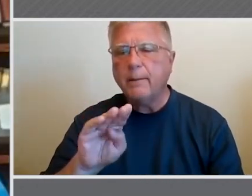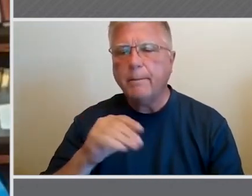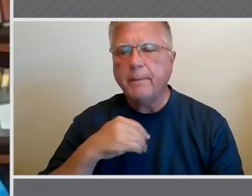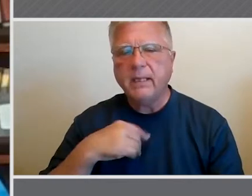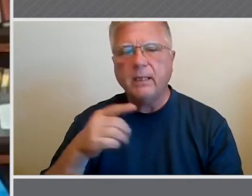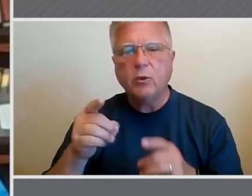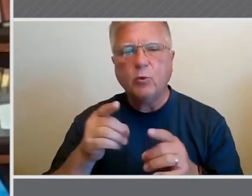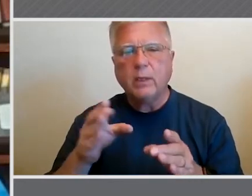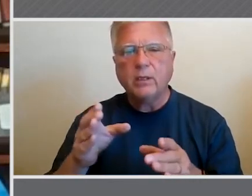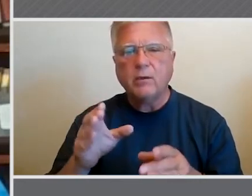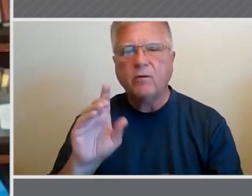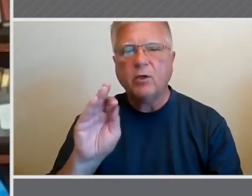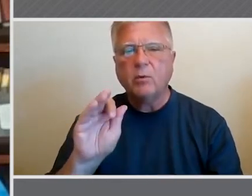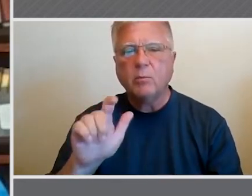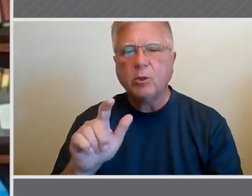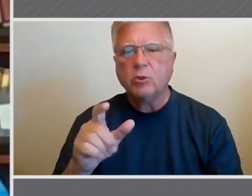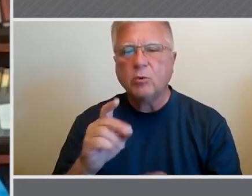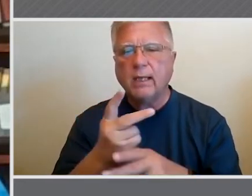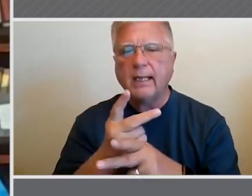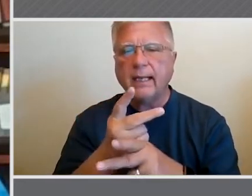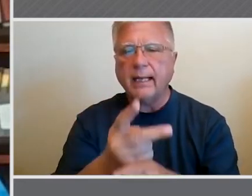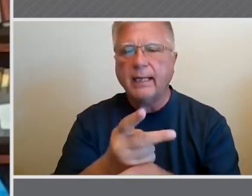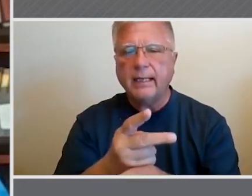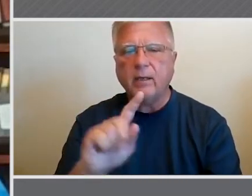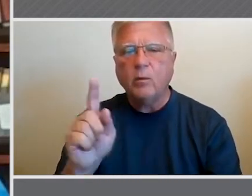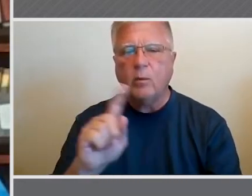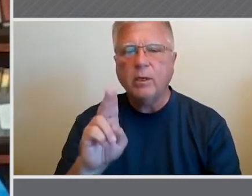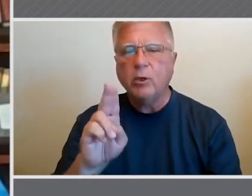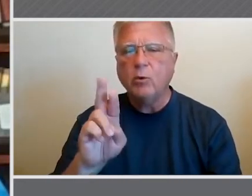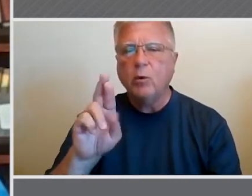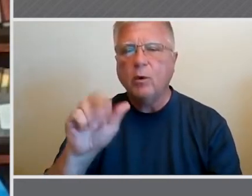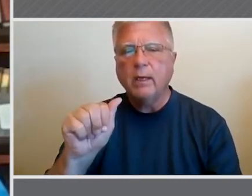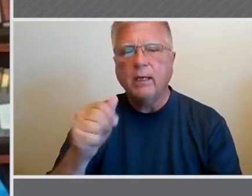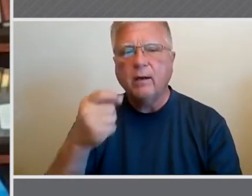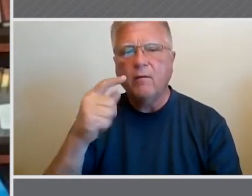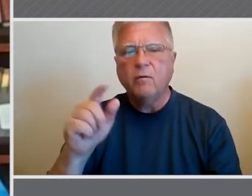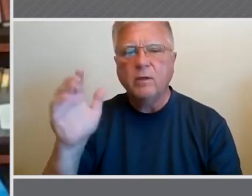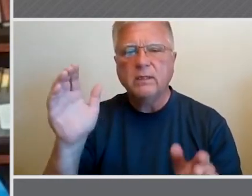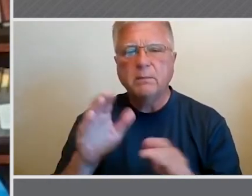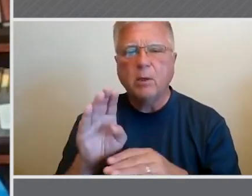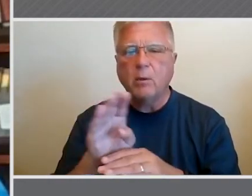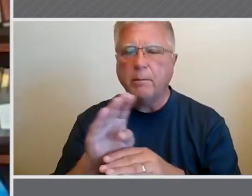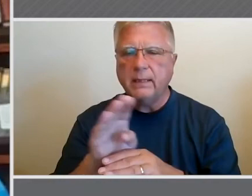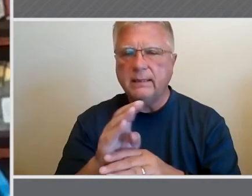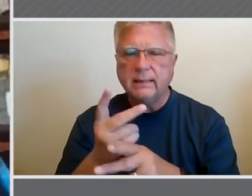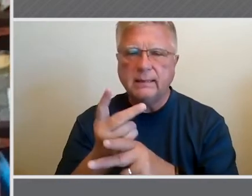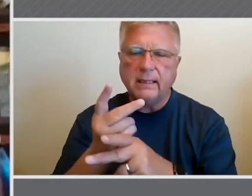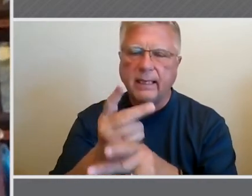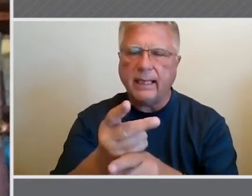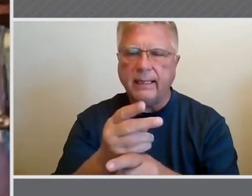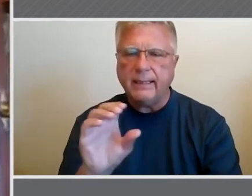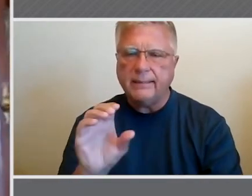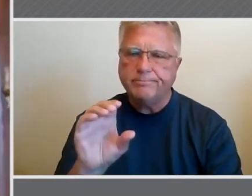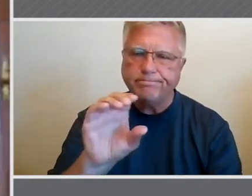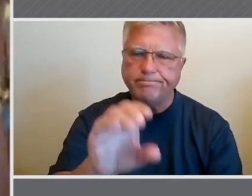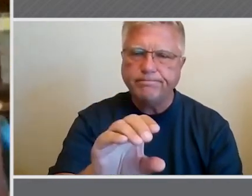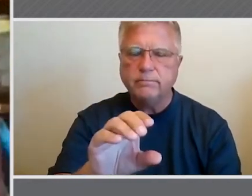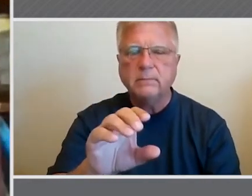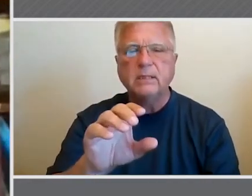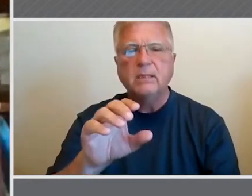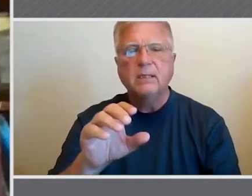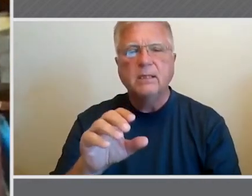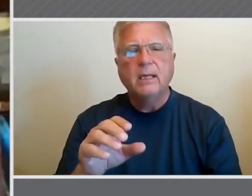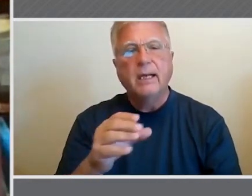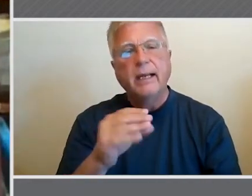we oversee all our small business lending there, and want to talk to you a little bit